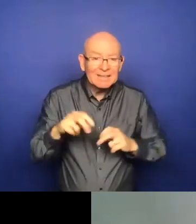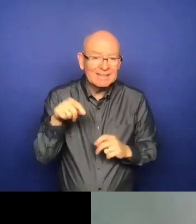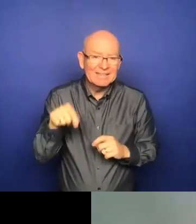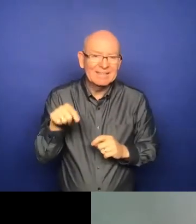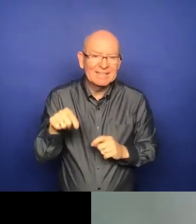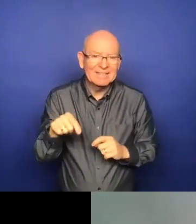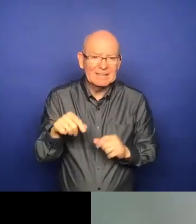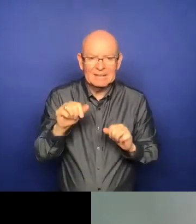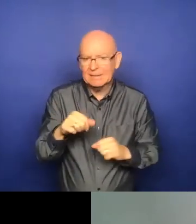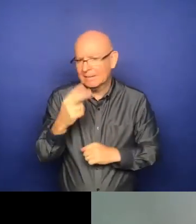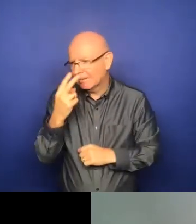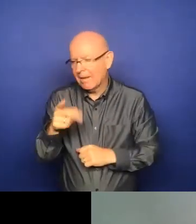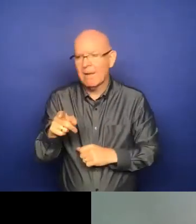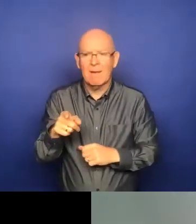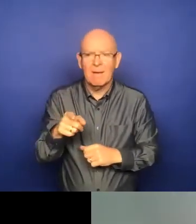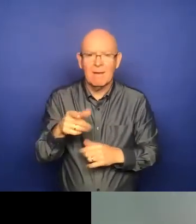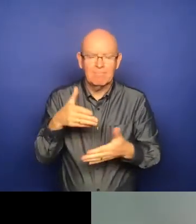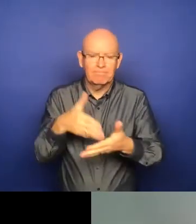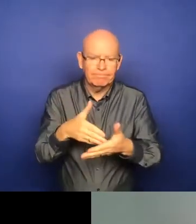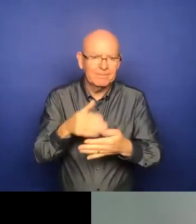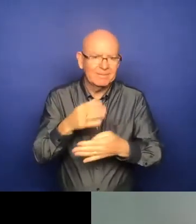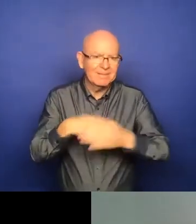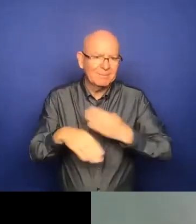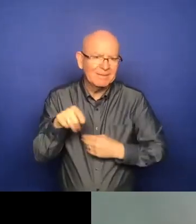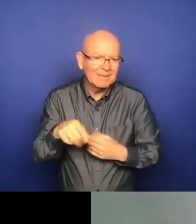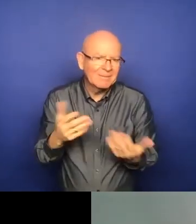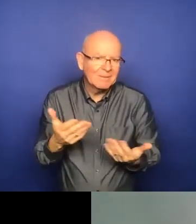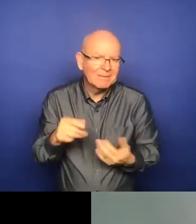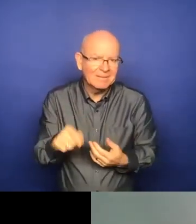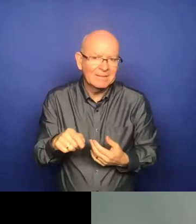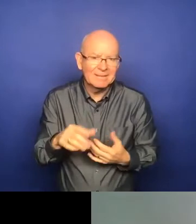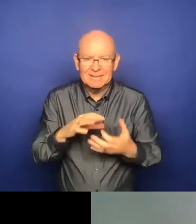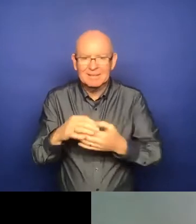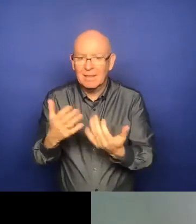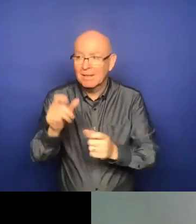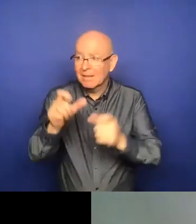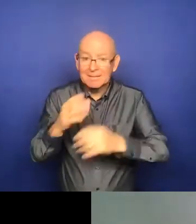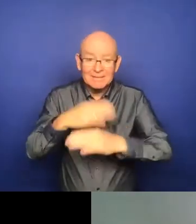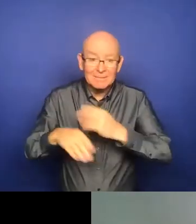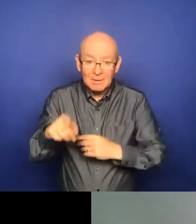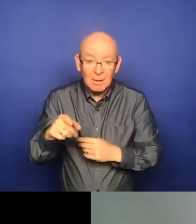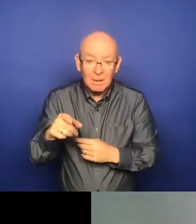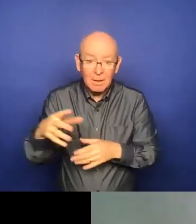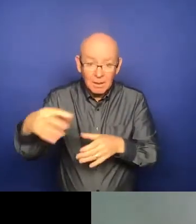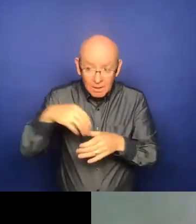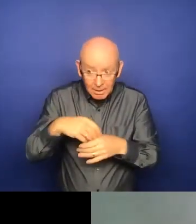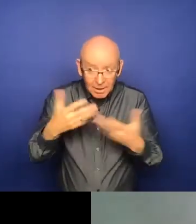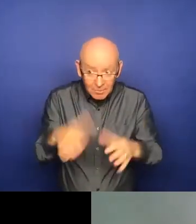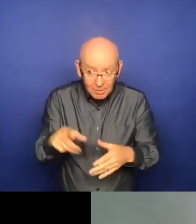most important is sample bias which is how well does the set ever respondents that you have, how well